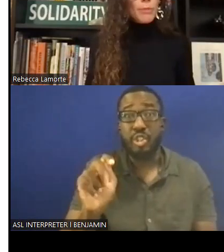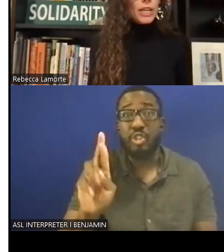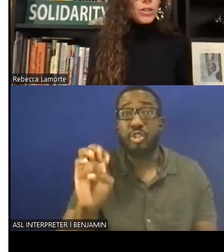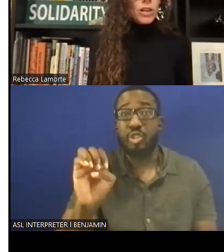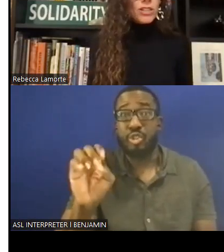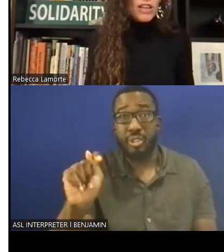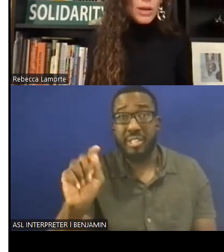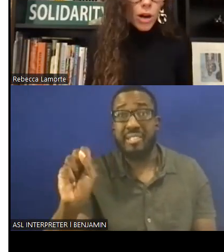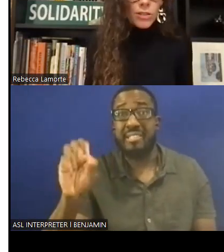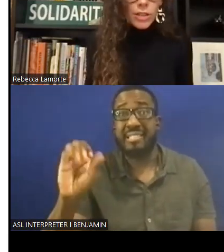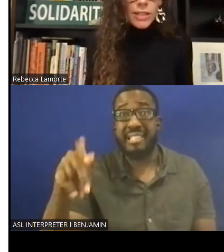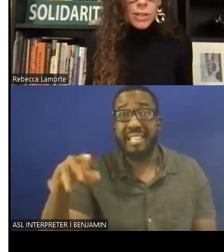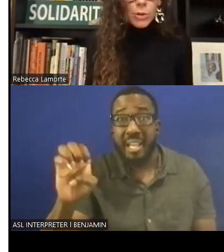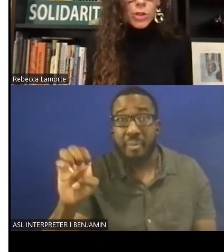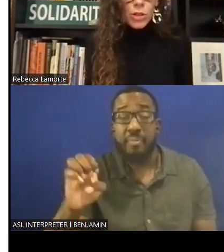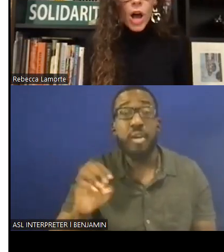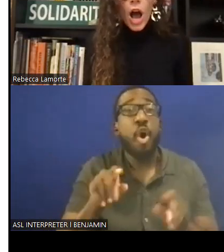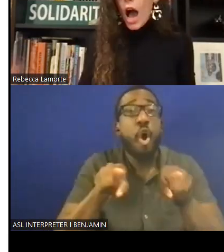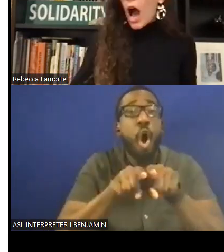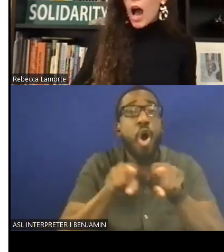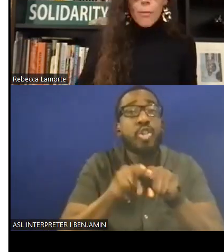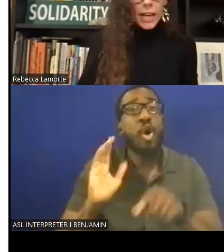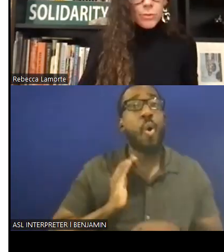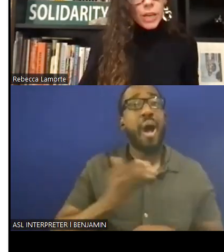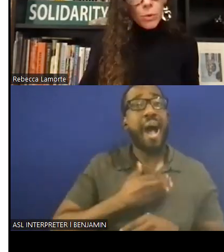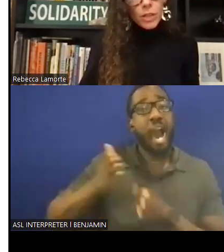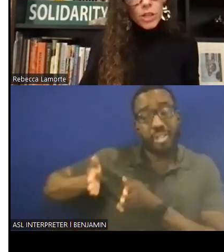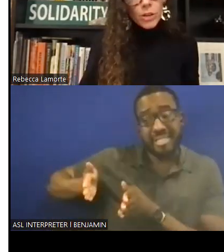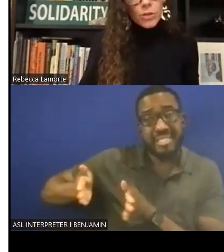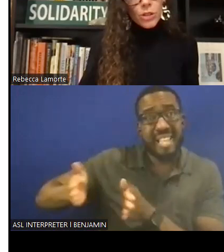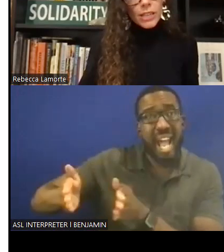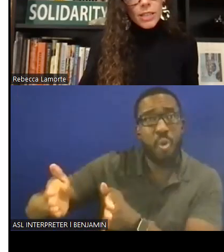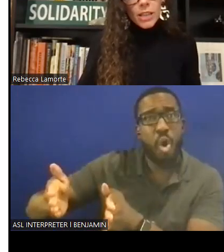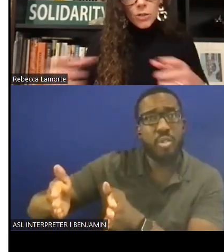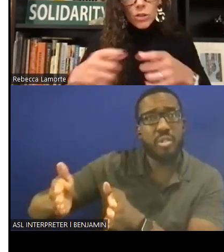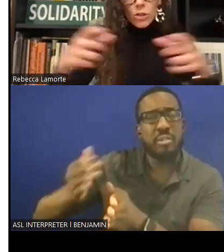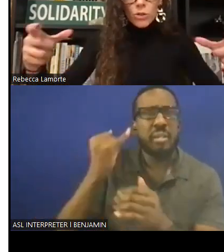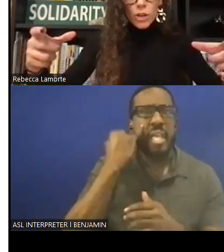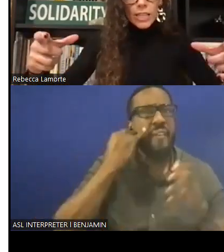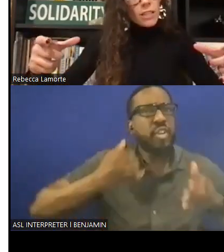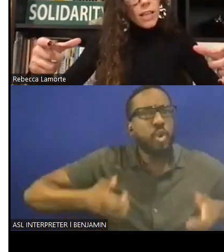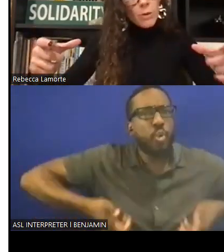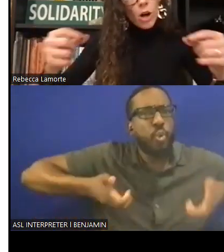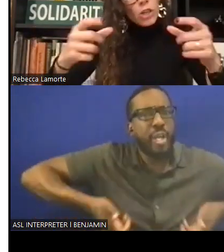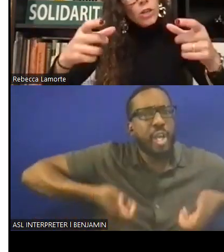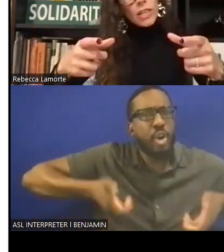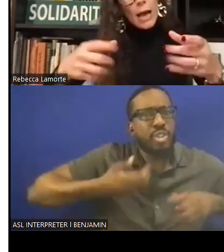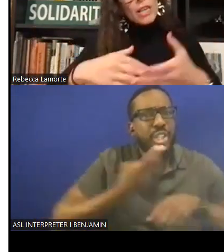it's about making sure our sidewalks are accessible too. Imagine being a wheelchair user and seeing these huge grates in the sidewalk, huge gaps.